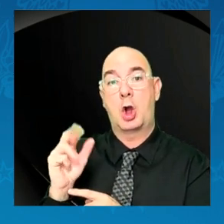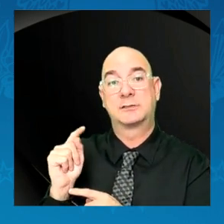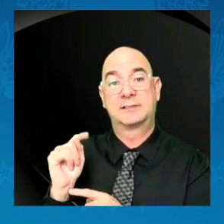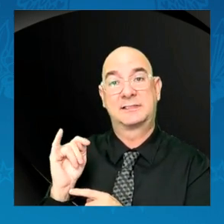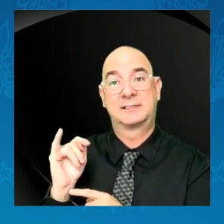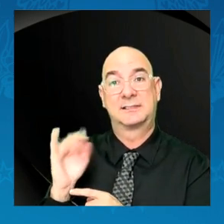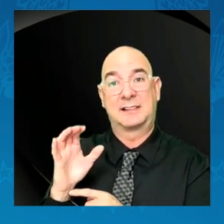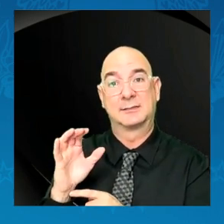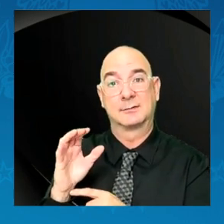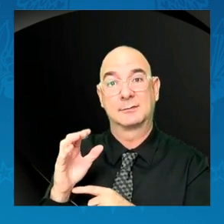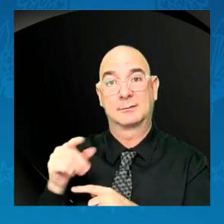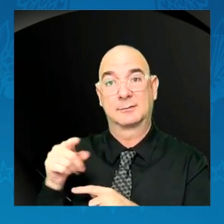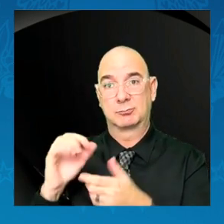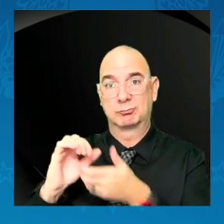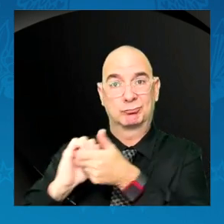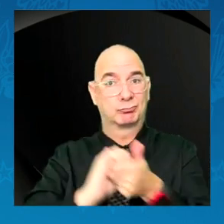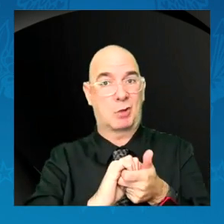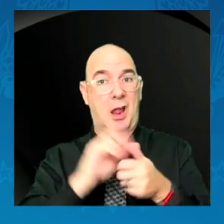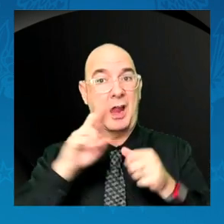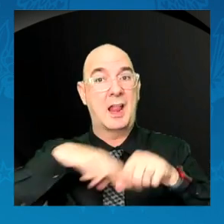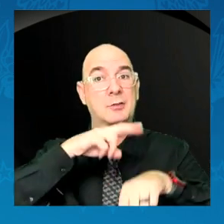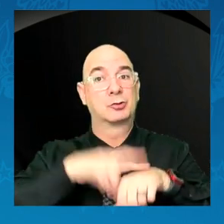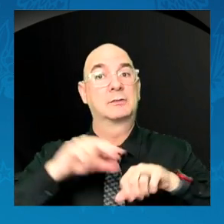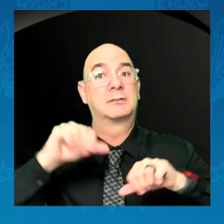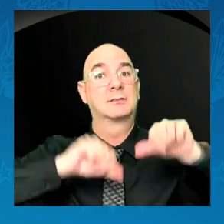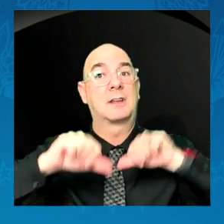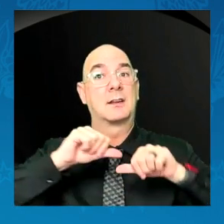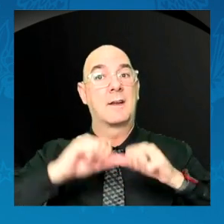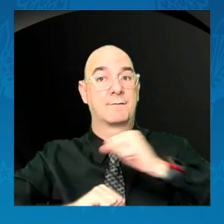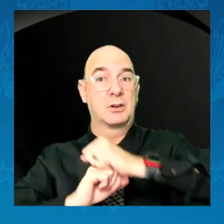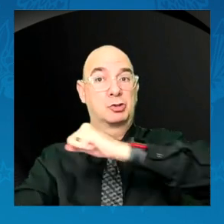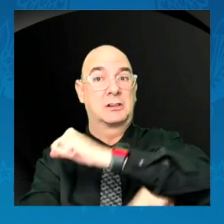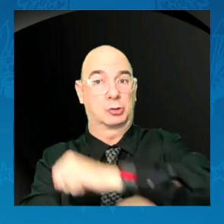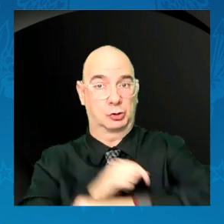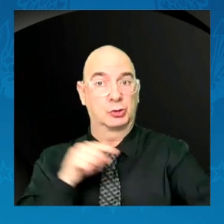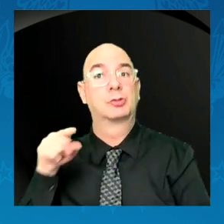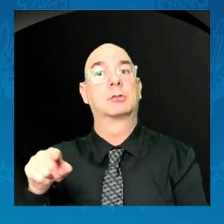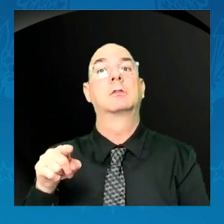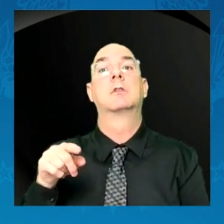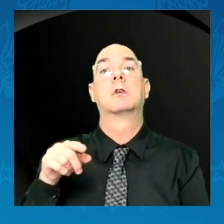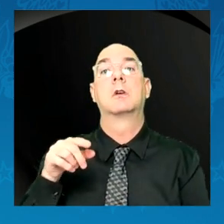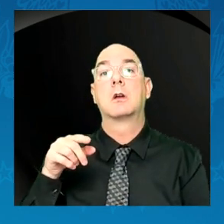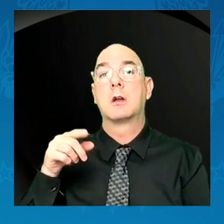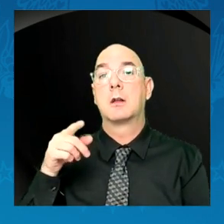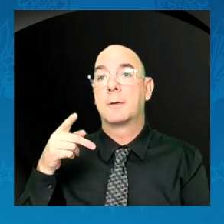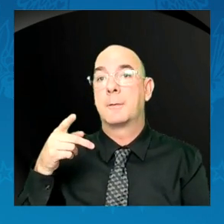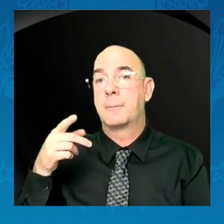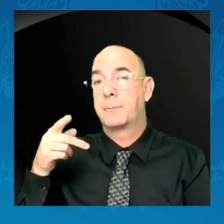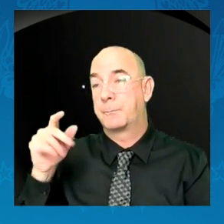the University of Minnesota's Polar Geospatial Center, with support from other academic and corporate partners